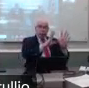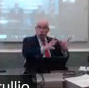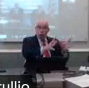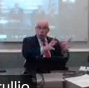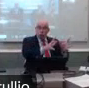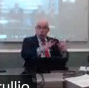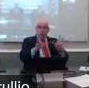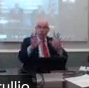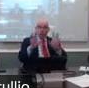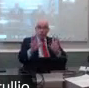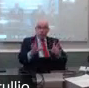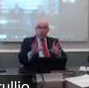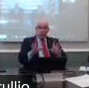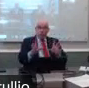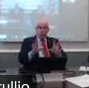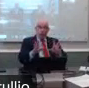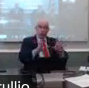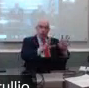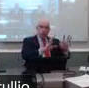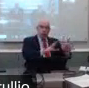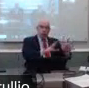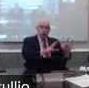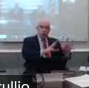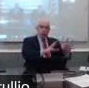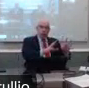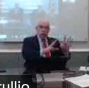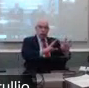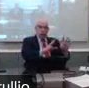New building you have just the codes that they use.